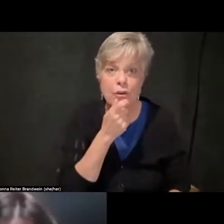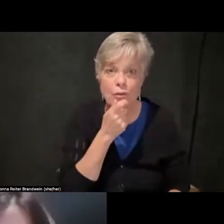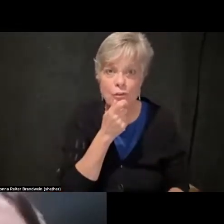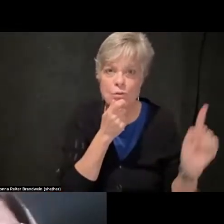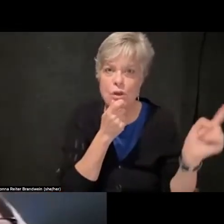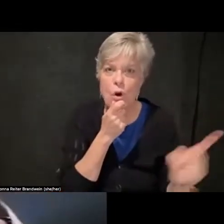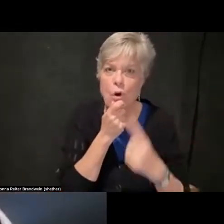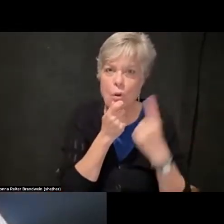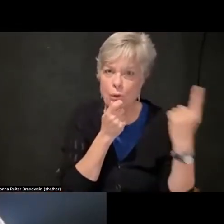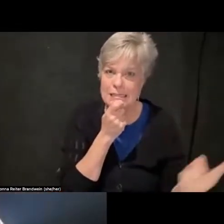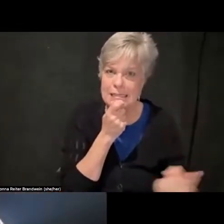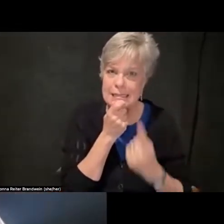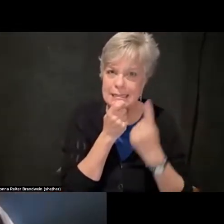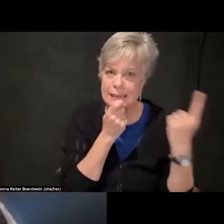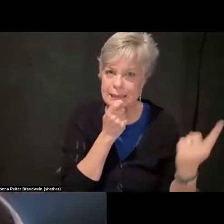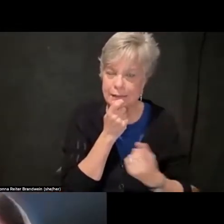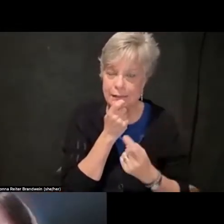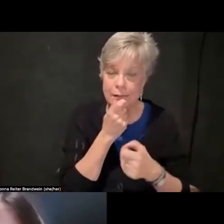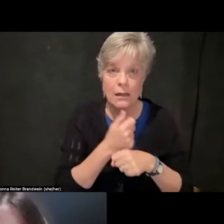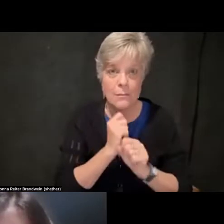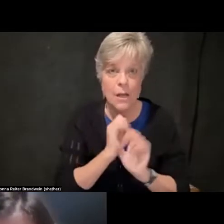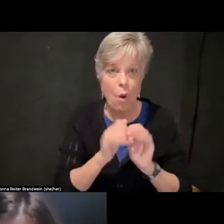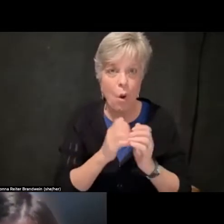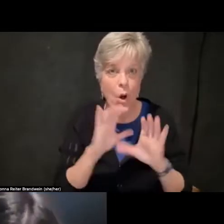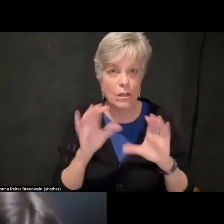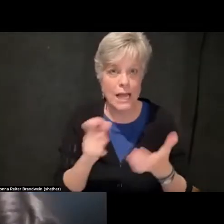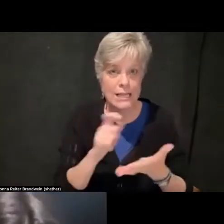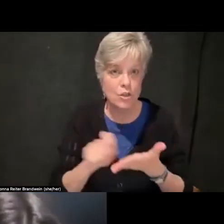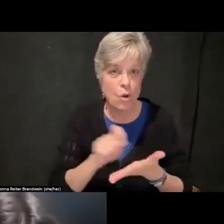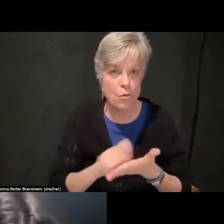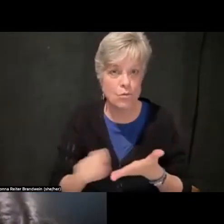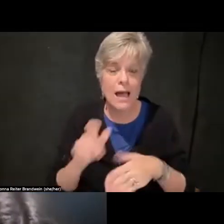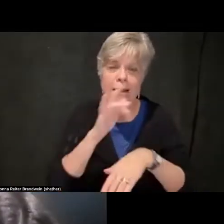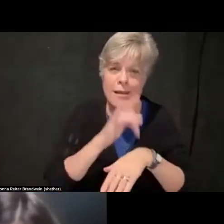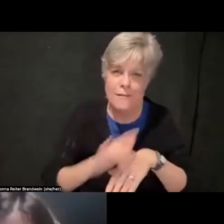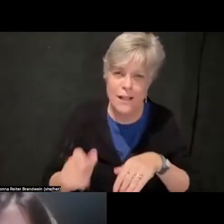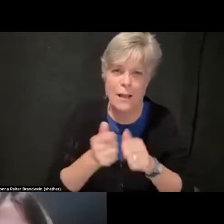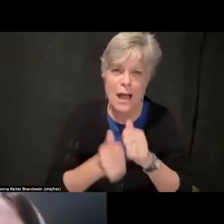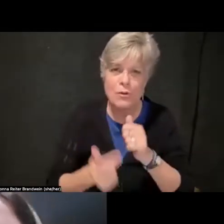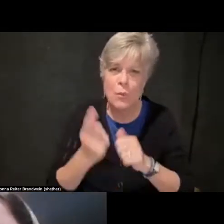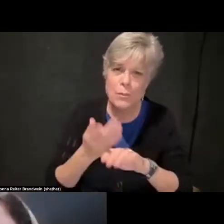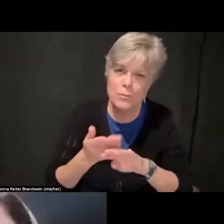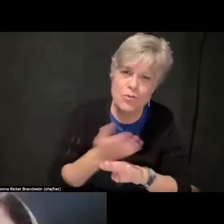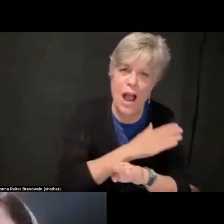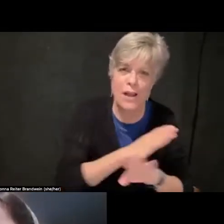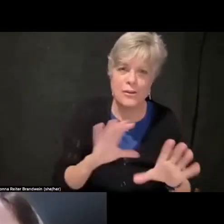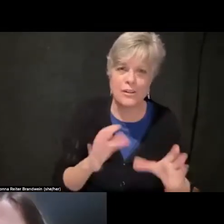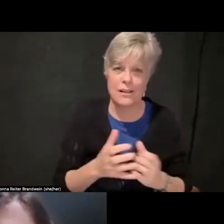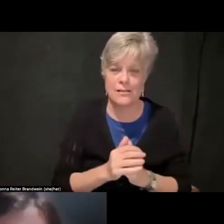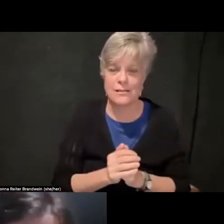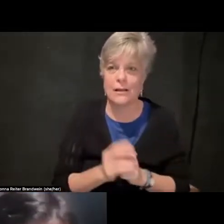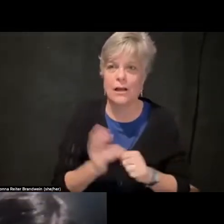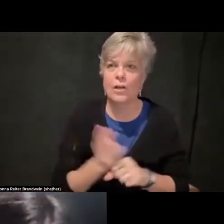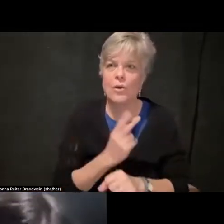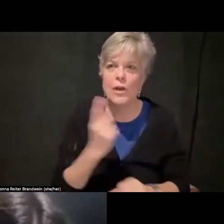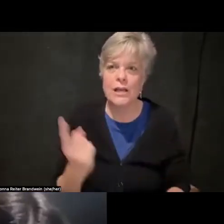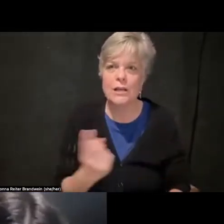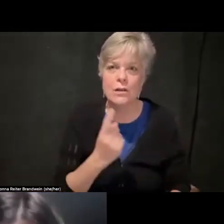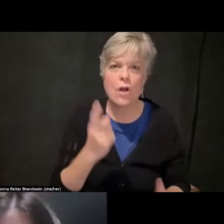making all class notes available to everyone prior to class, using exclusively automatic doors,